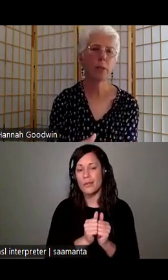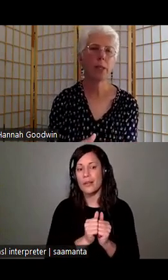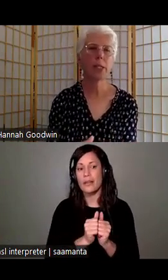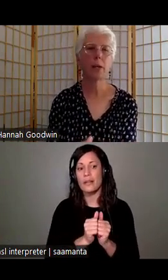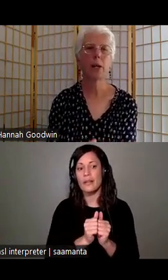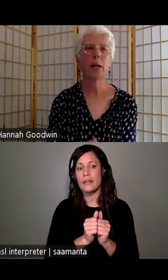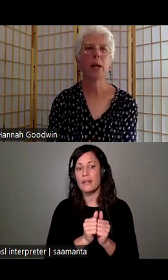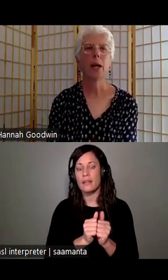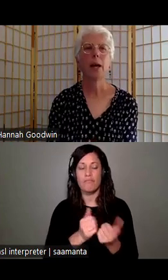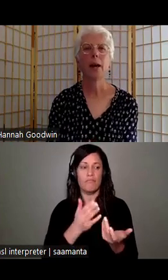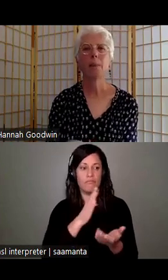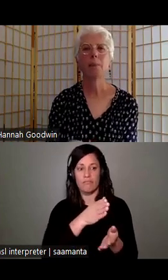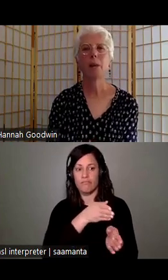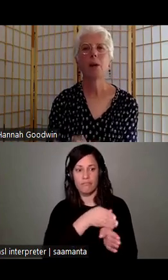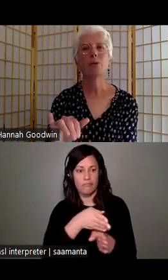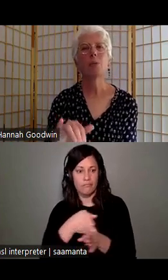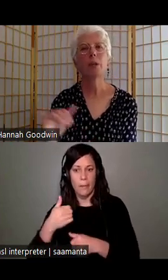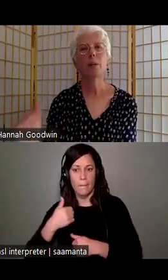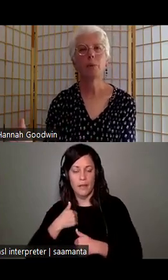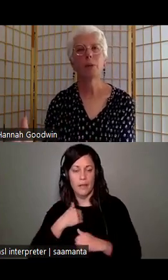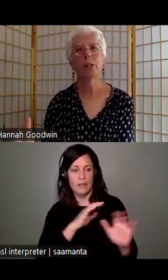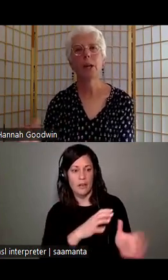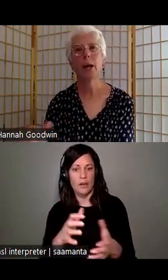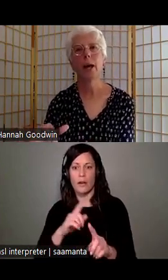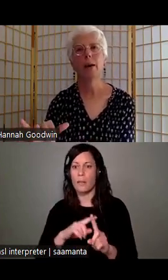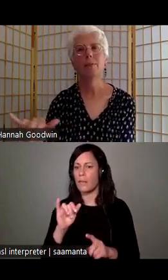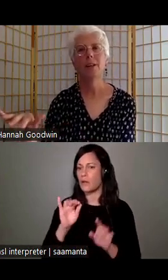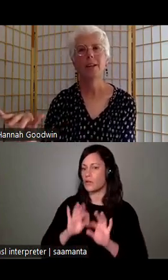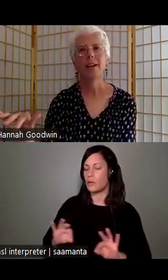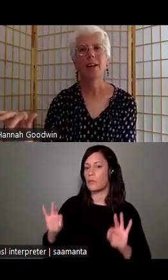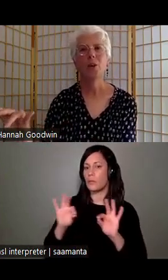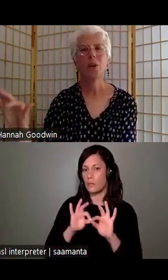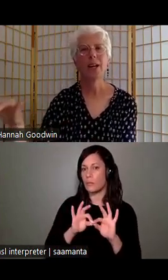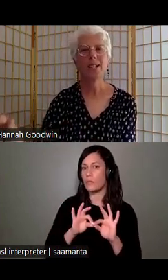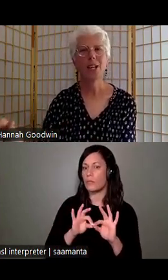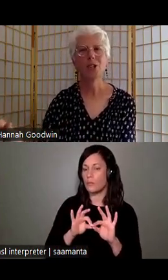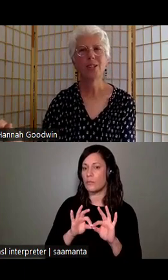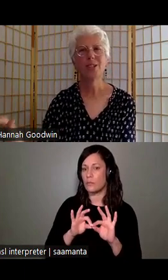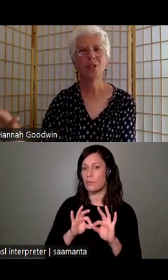of the military. But also really important to have organizations